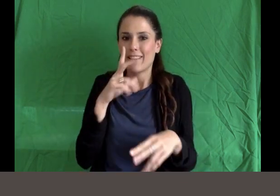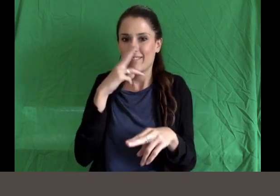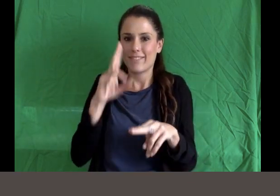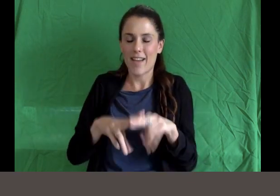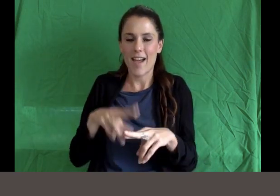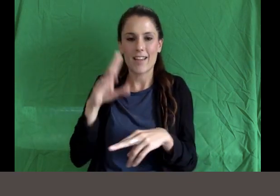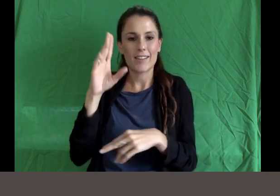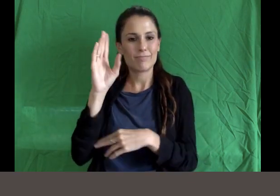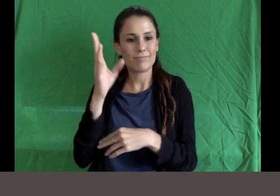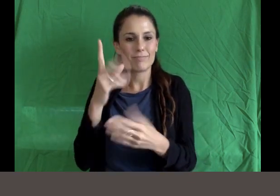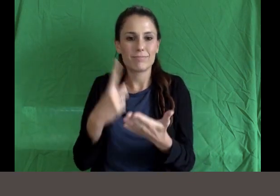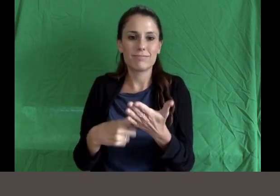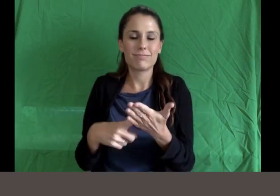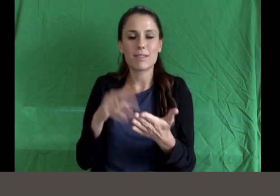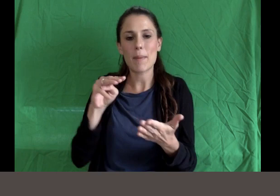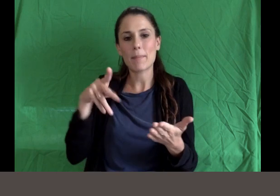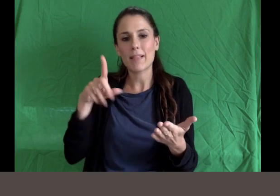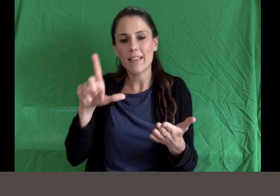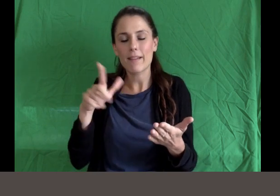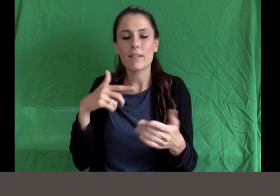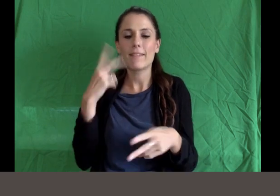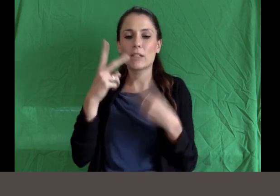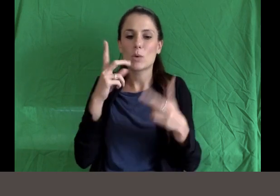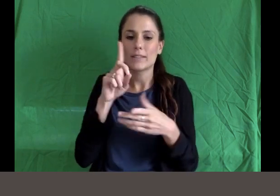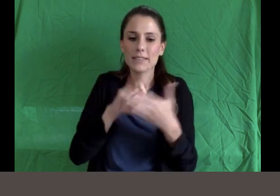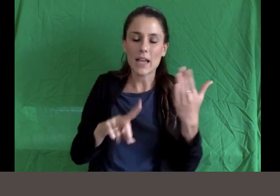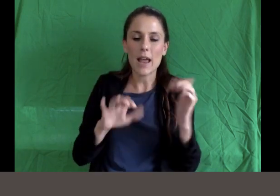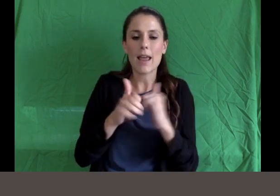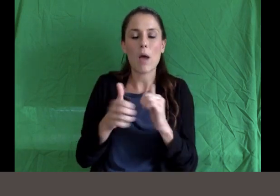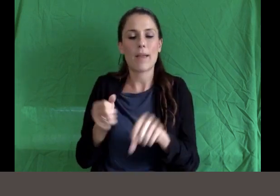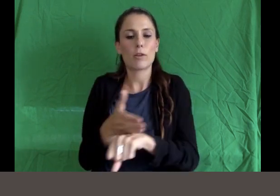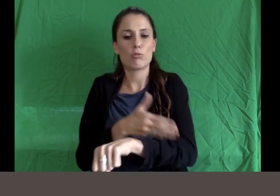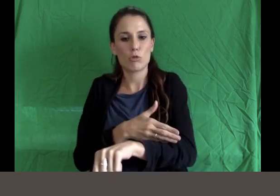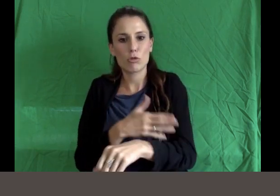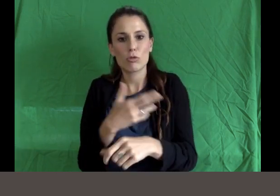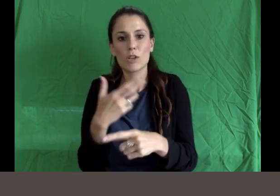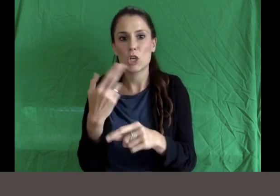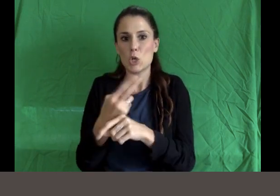as many of Tufte's elements into our visualizations to make sure that we have very